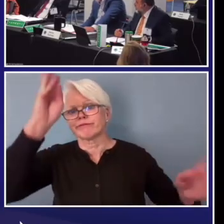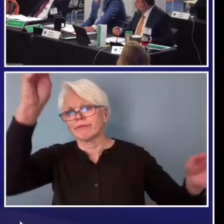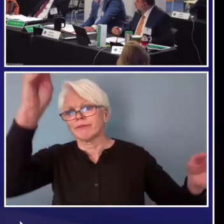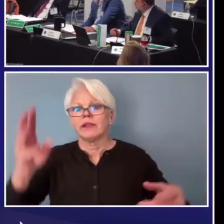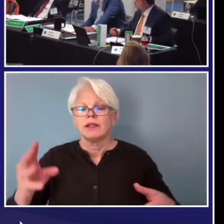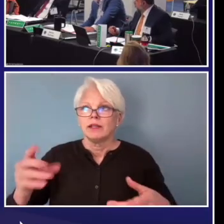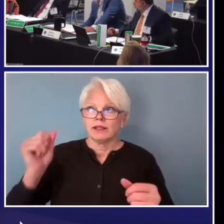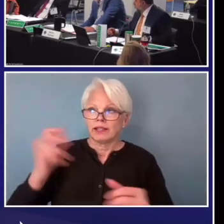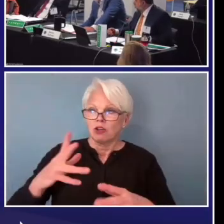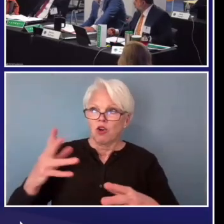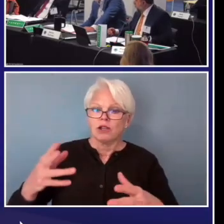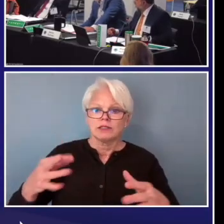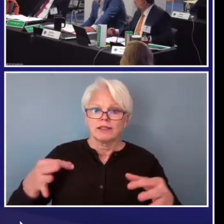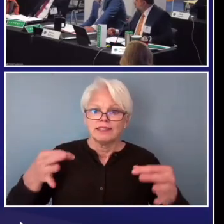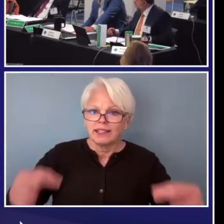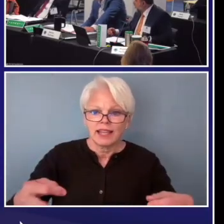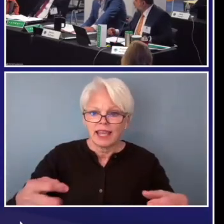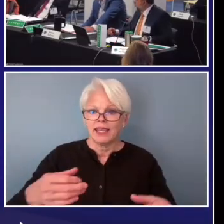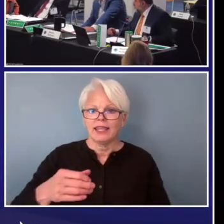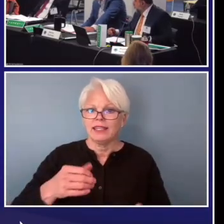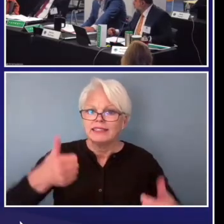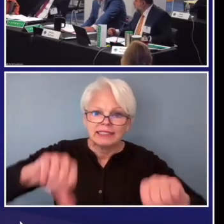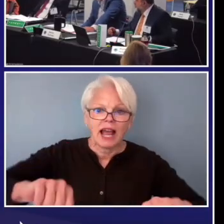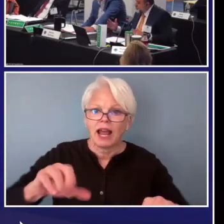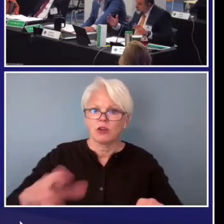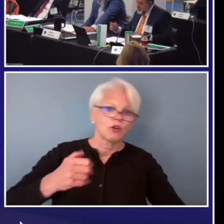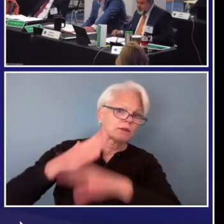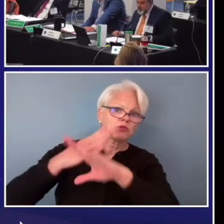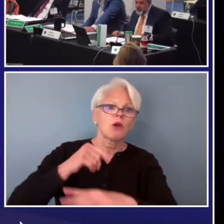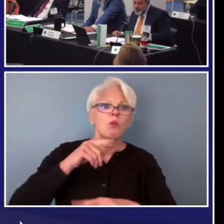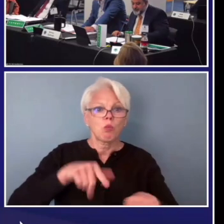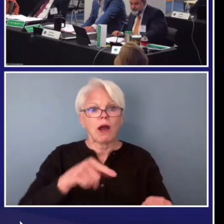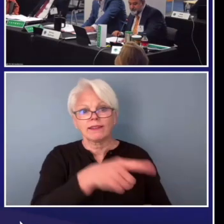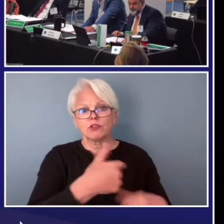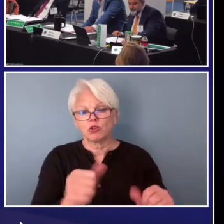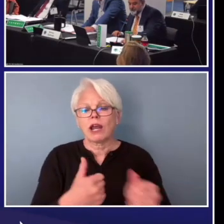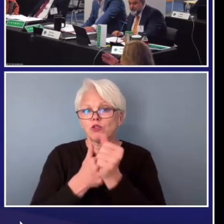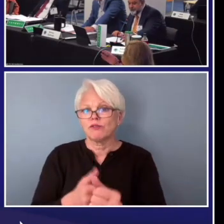deny, or obstruct them as they try to follow the rules. That's all I add. Thank you, Raymond. Jeff, please.